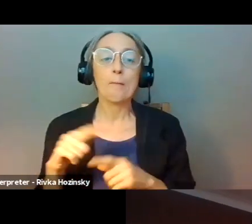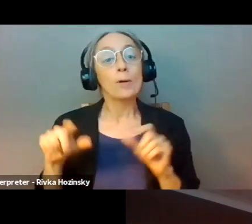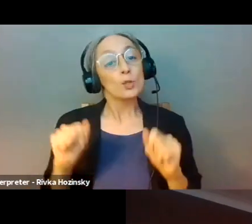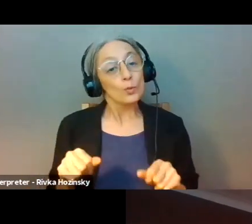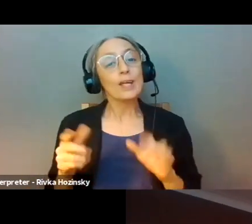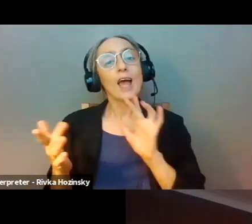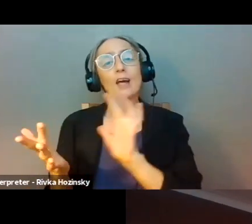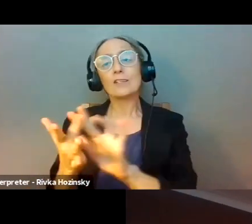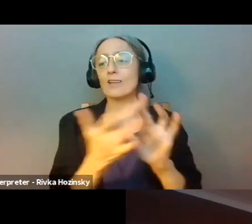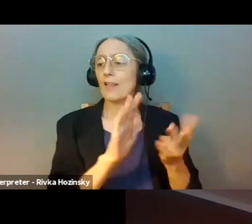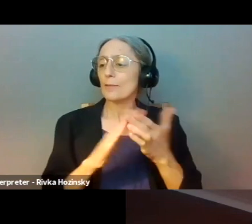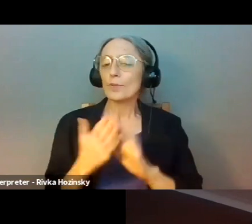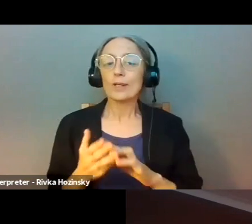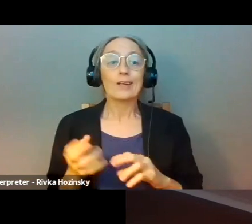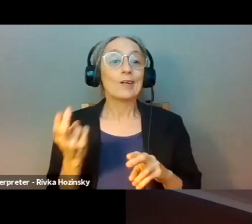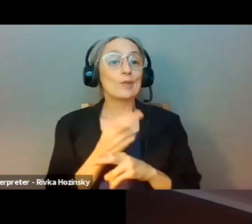Use the CCAC listserv.